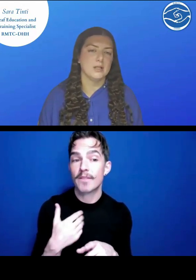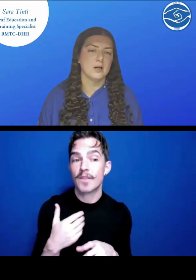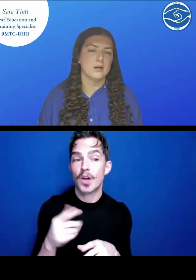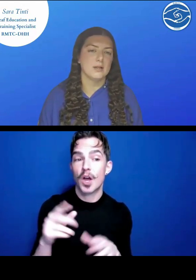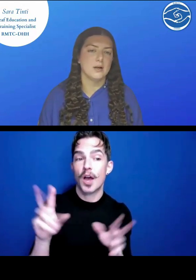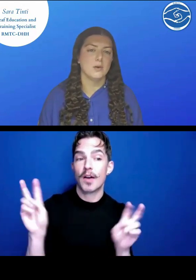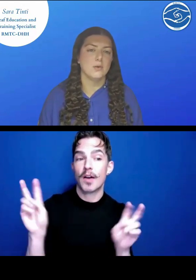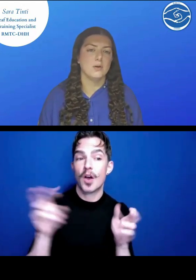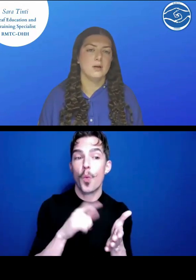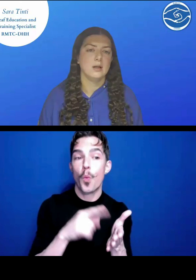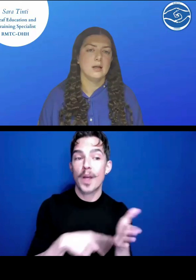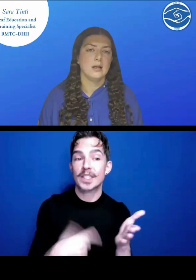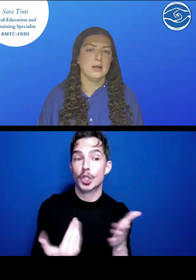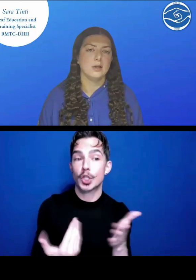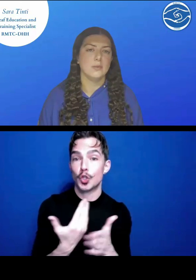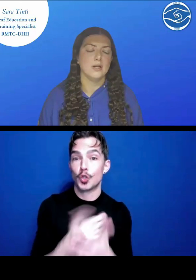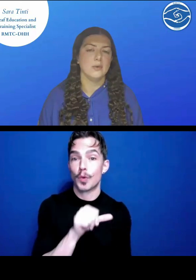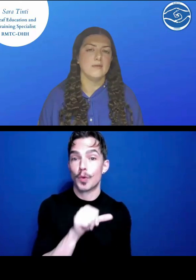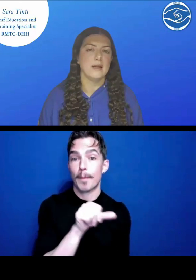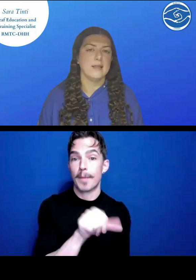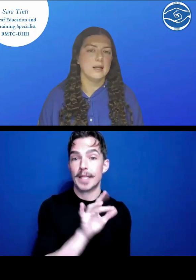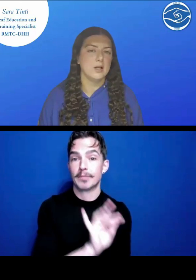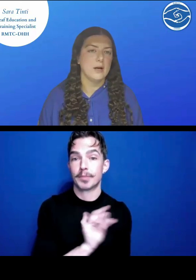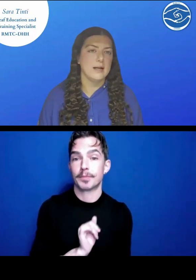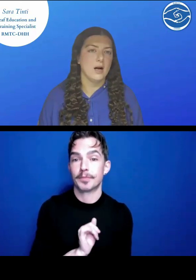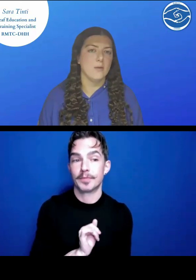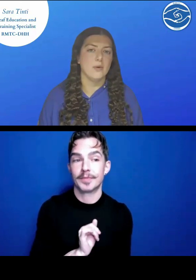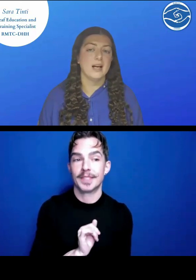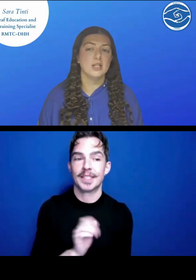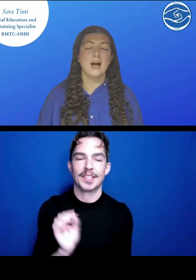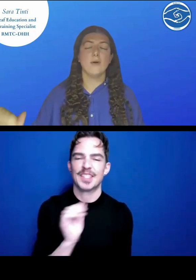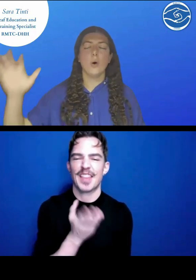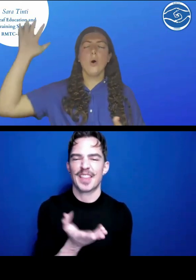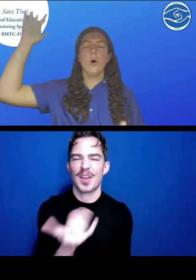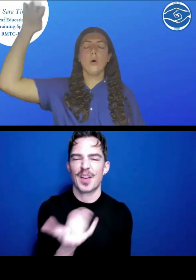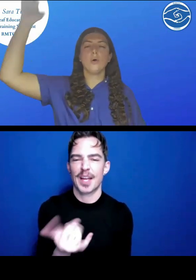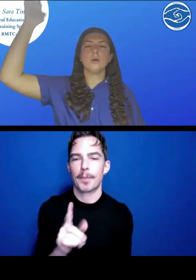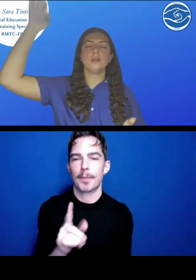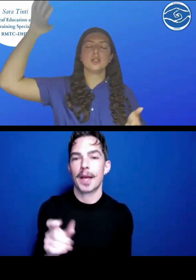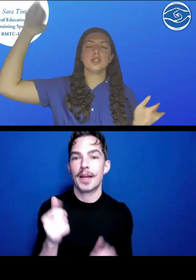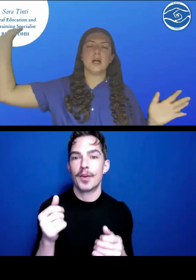which is also a little bit new. We have nothing in there right now, but we actually have a whole